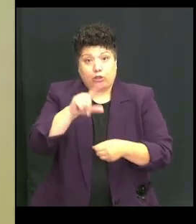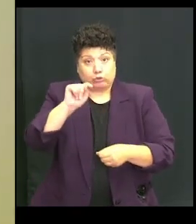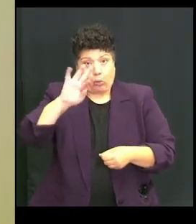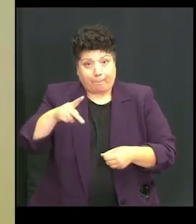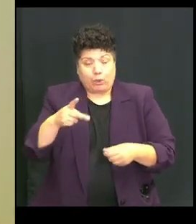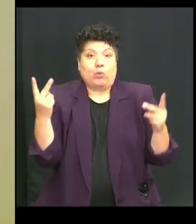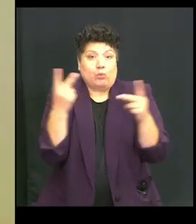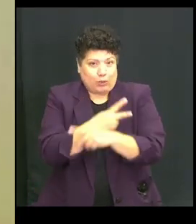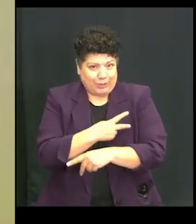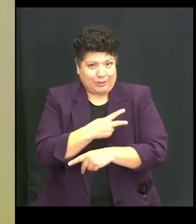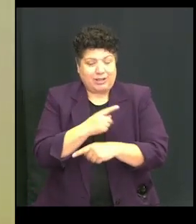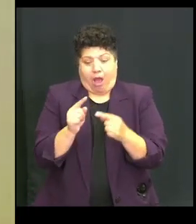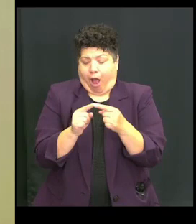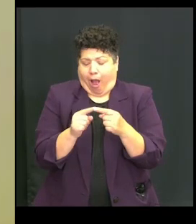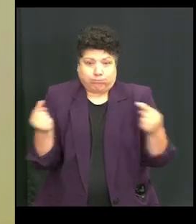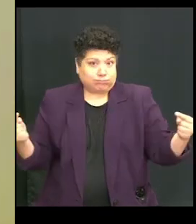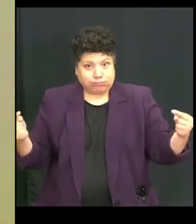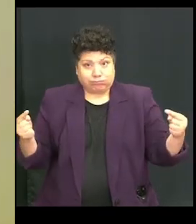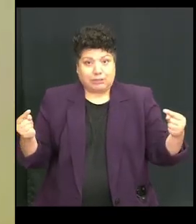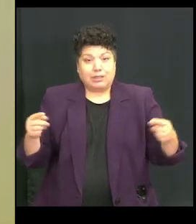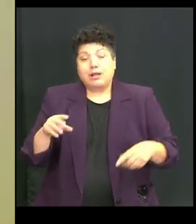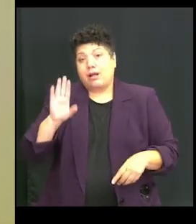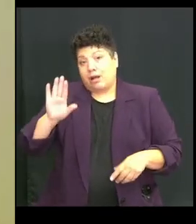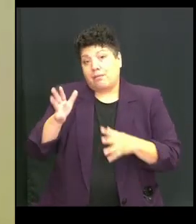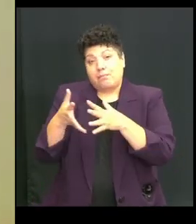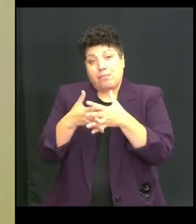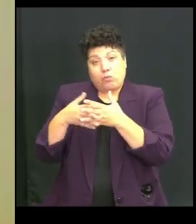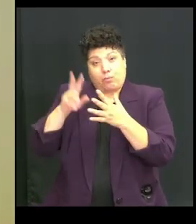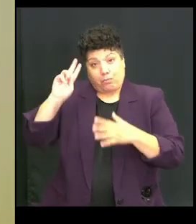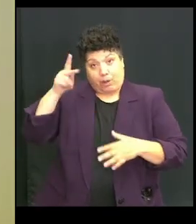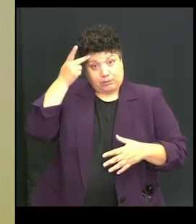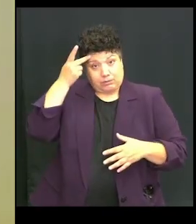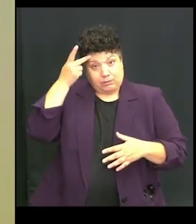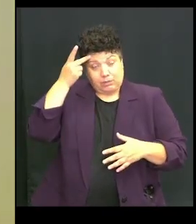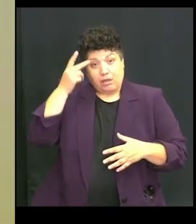That's one thing I want to say about American politics is the argument about polarization